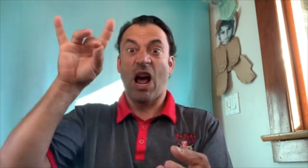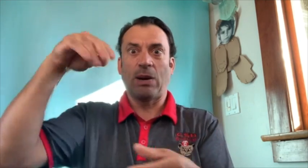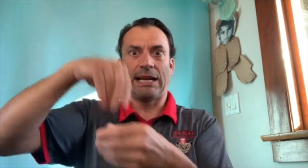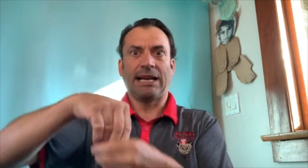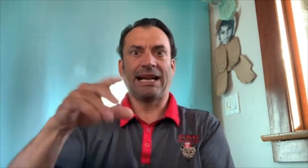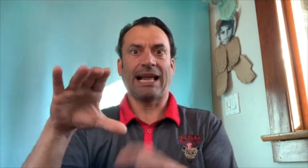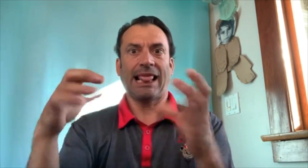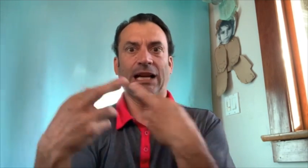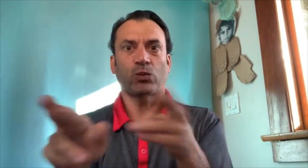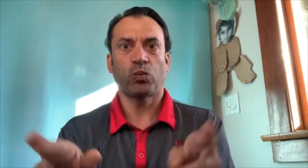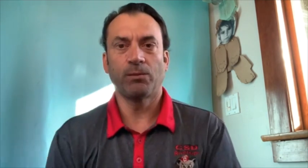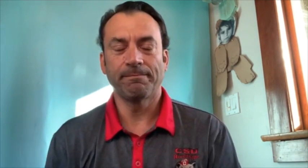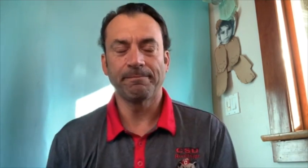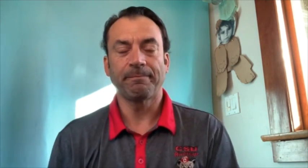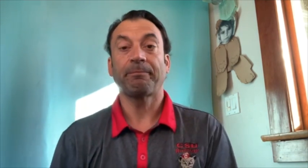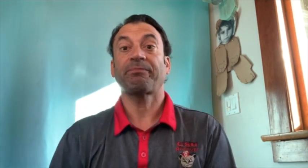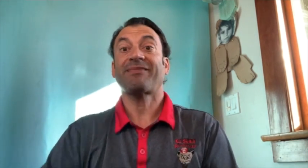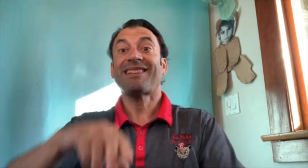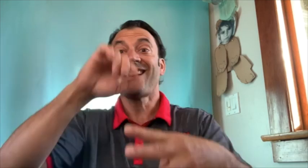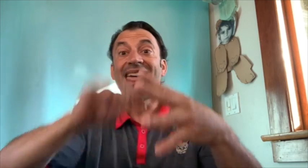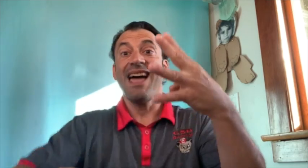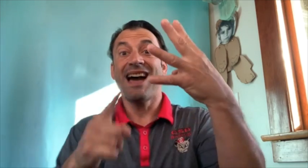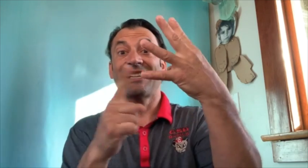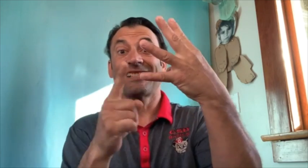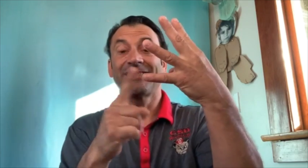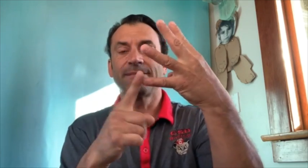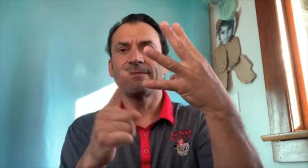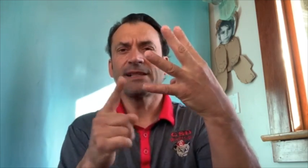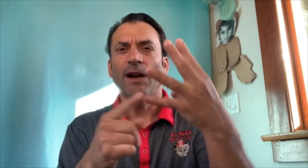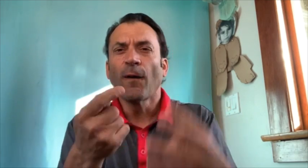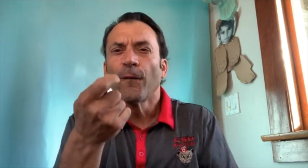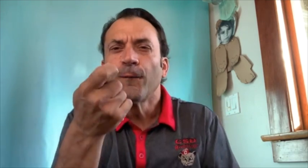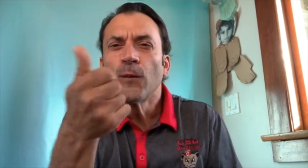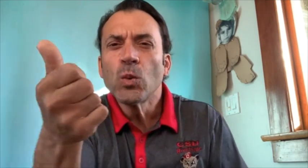You can always find them buzzing around the classroom an that